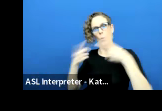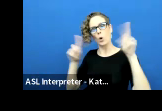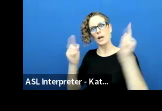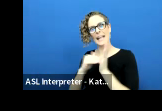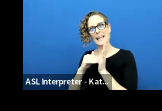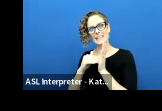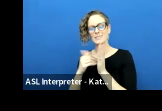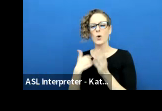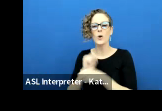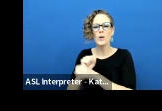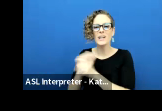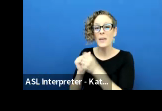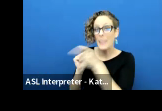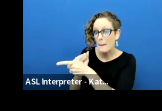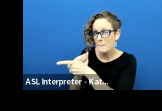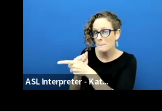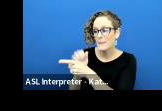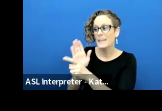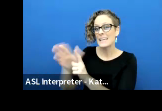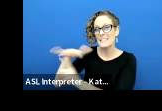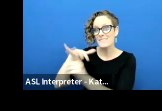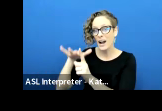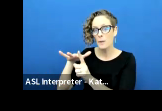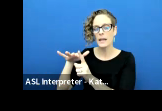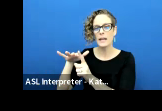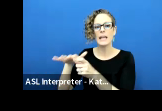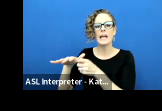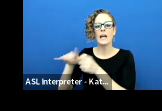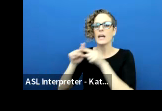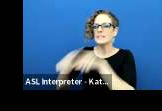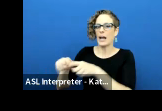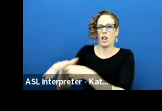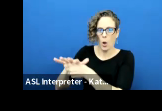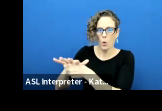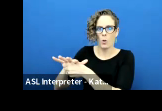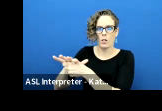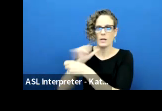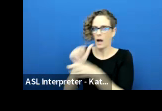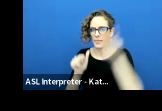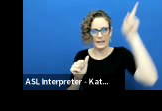with him to make his environment entirely local like everything local except for the ability to